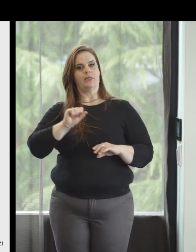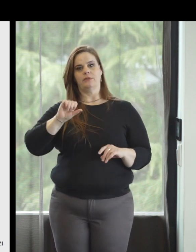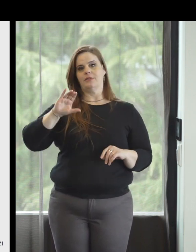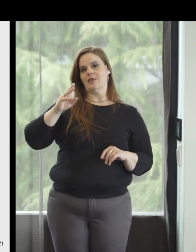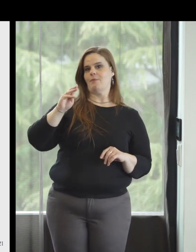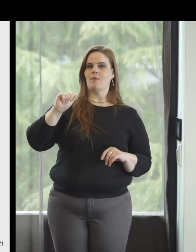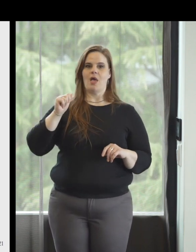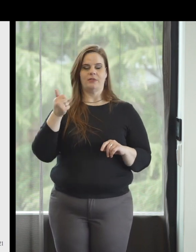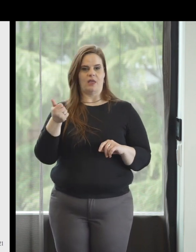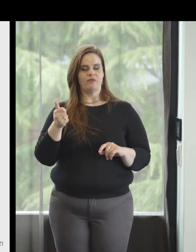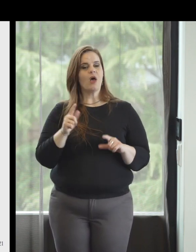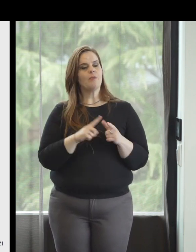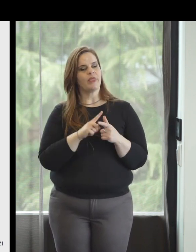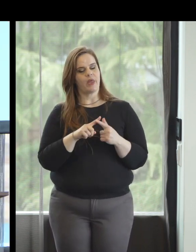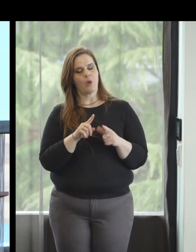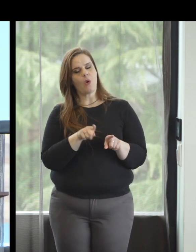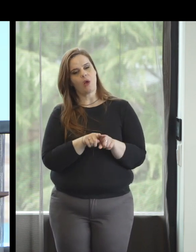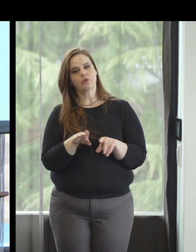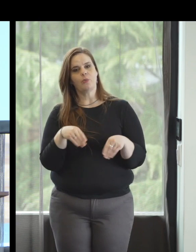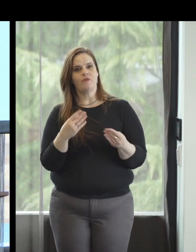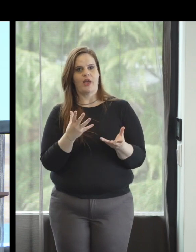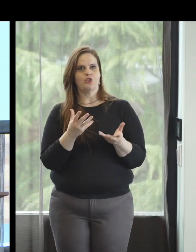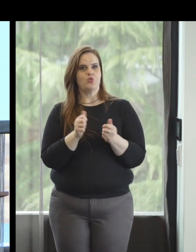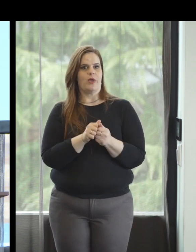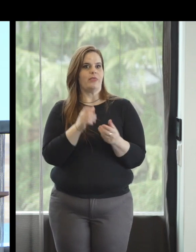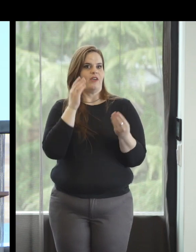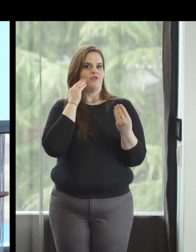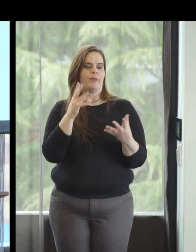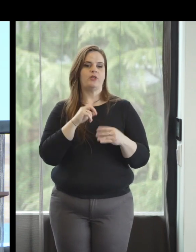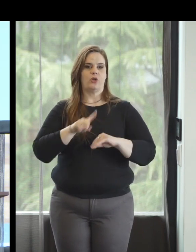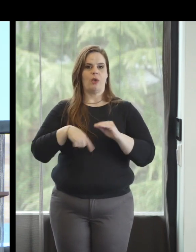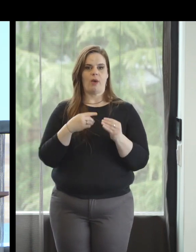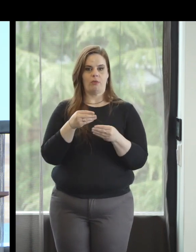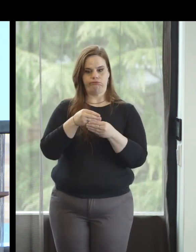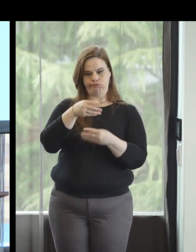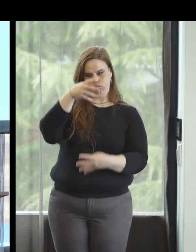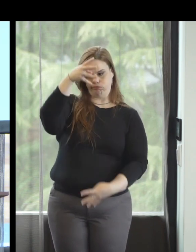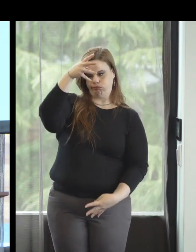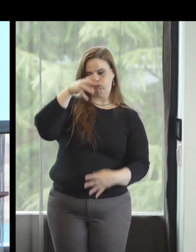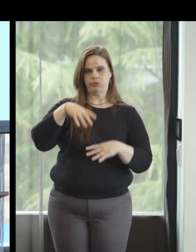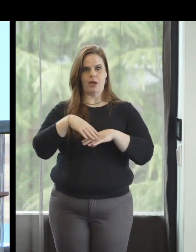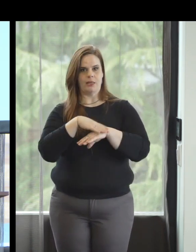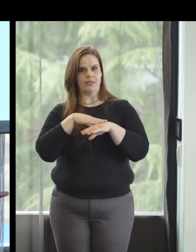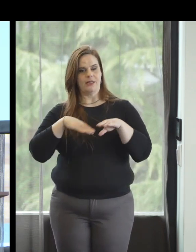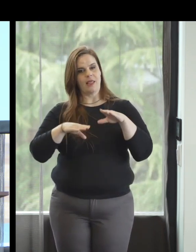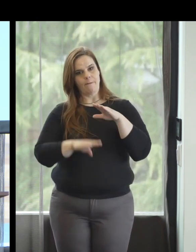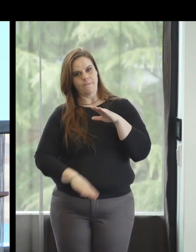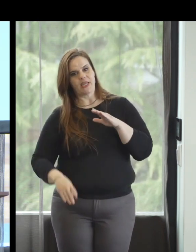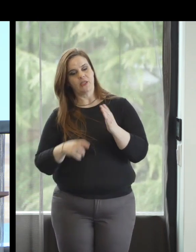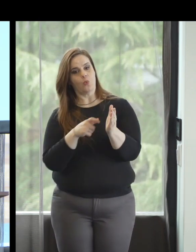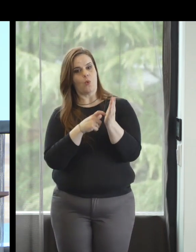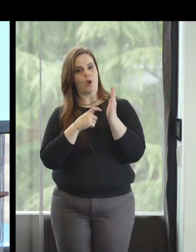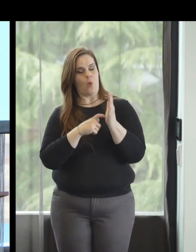but it will also provide you with a wealth of information about the basic requirements and we are continuously